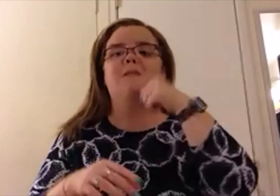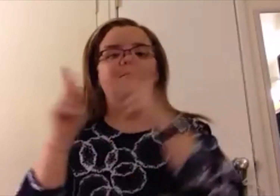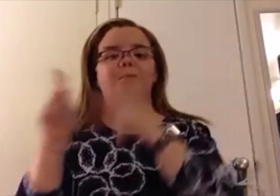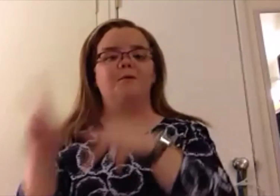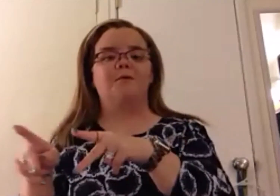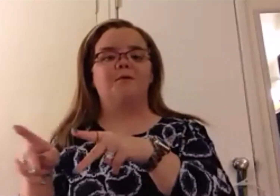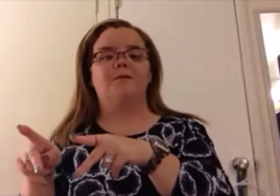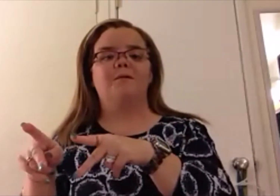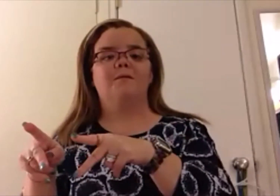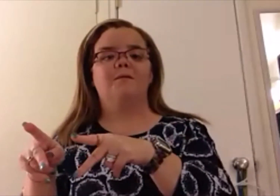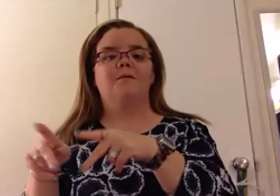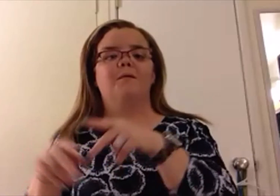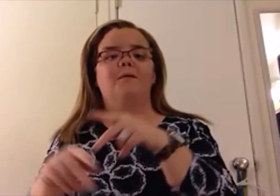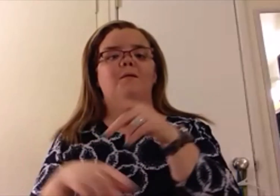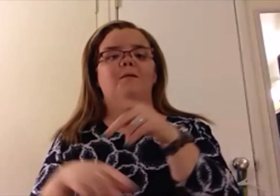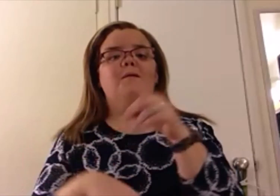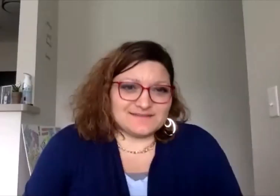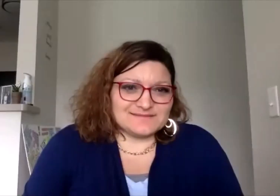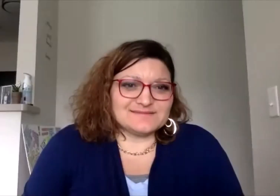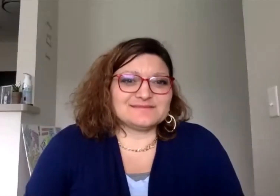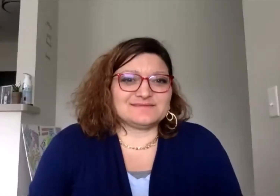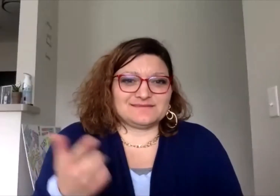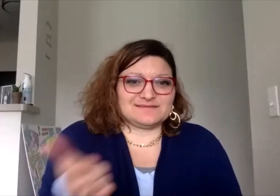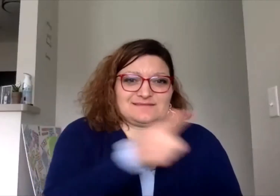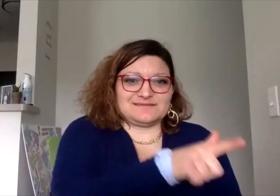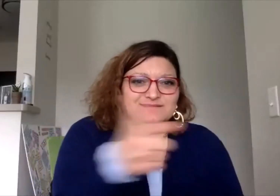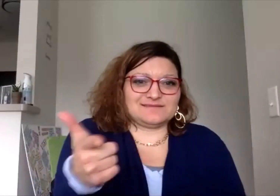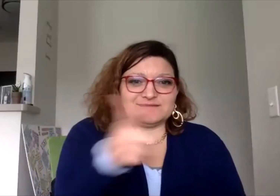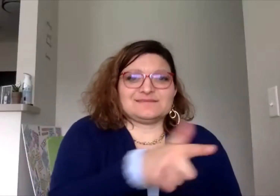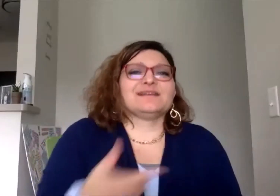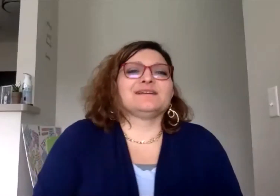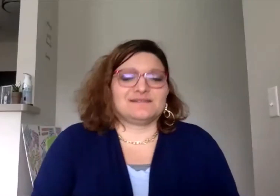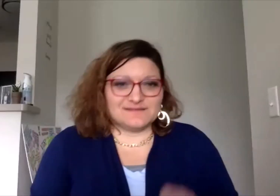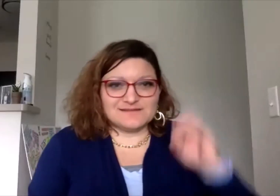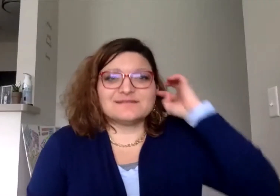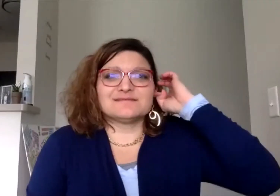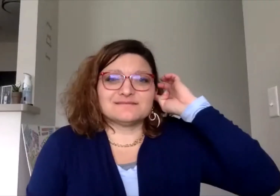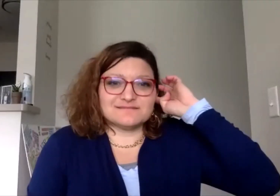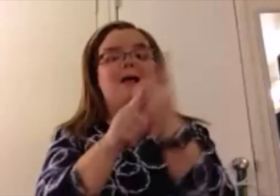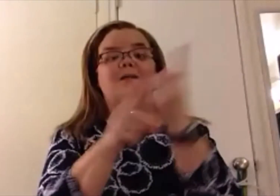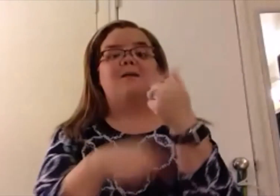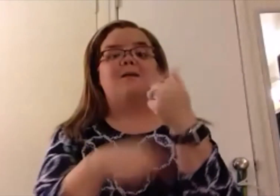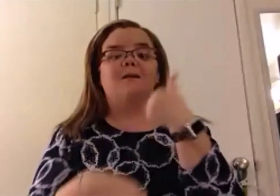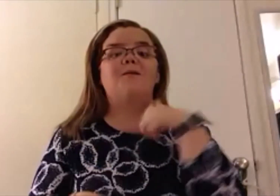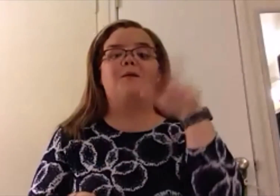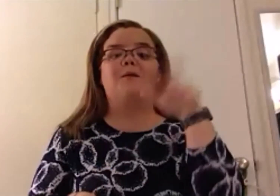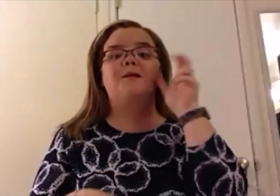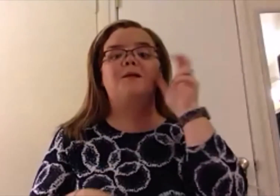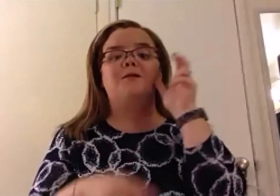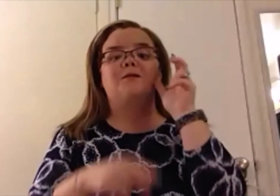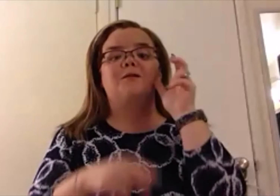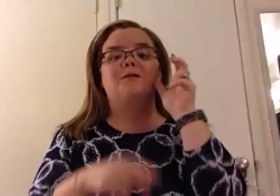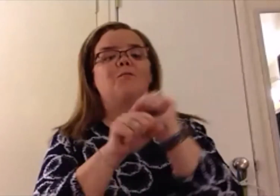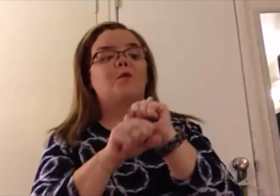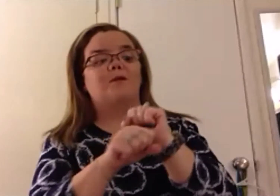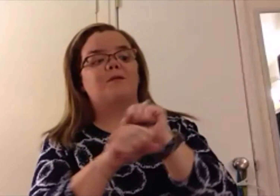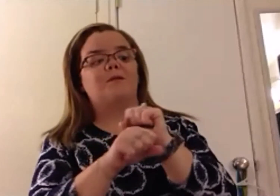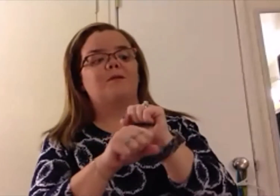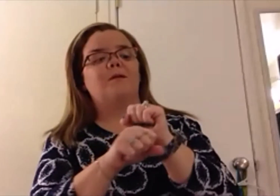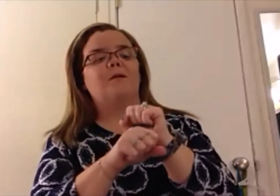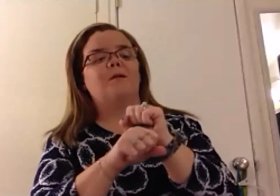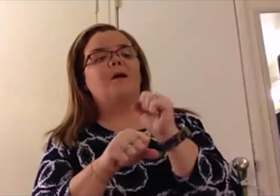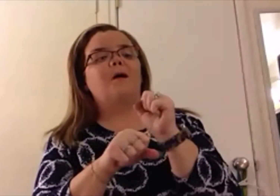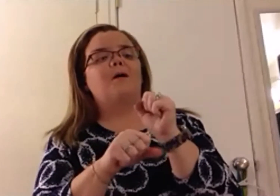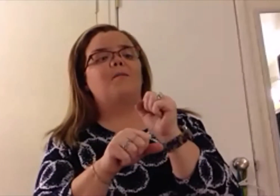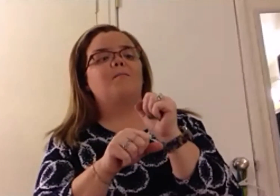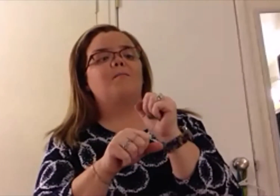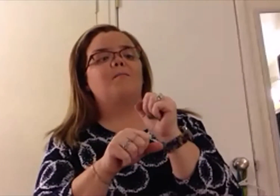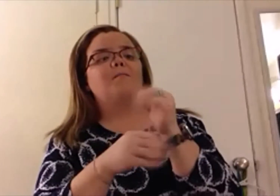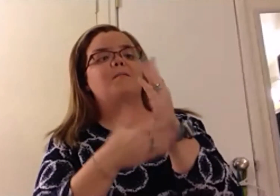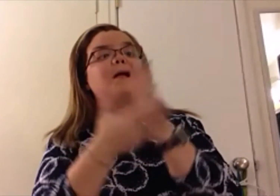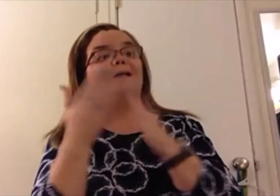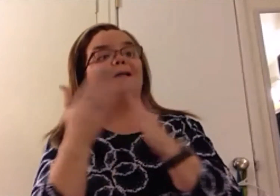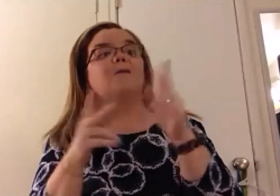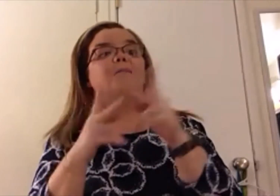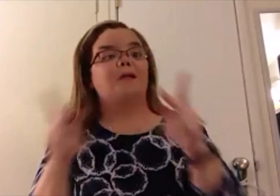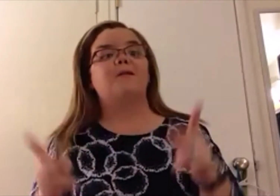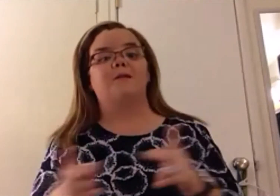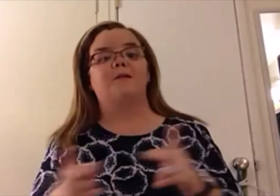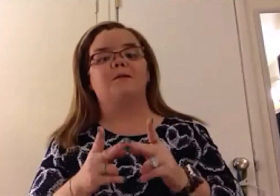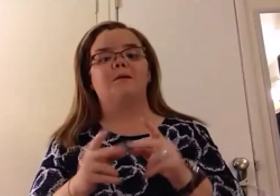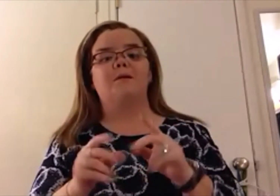person so that's what i've been right that's what i've been hearing works um at some places